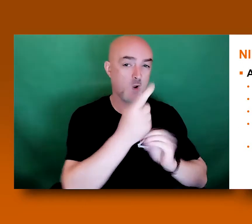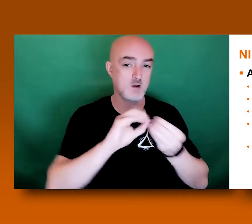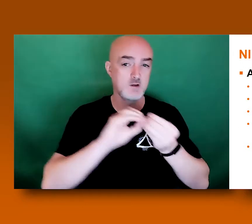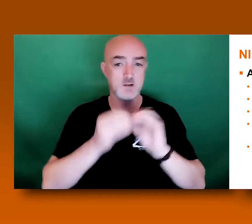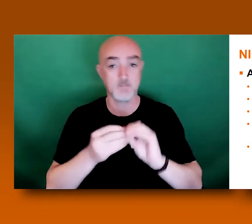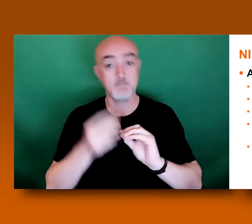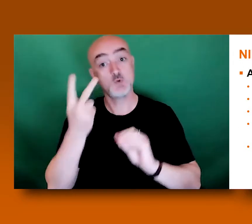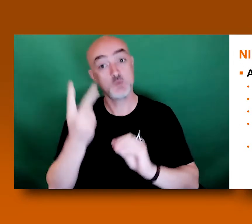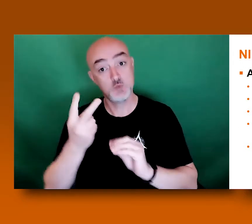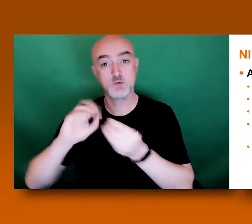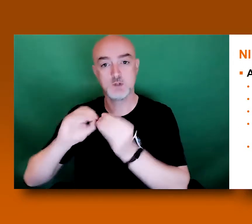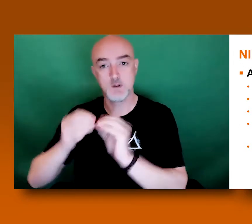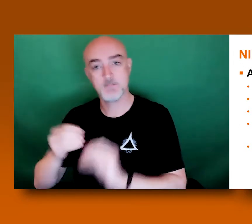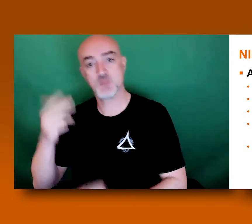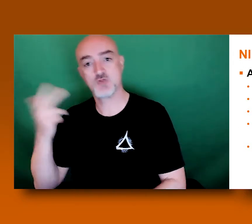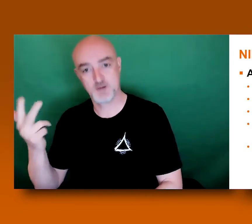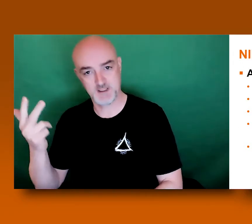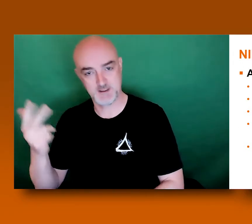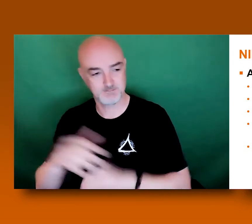We have number one, number two, and number 3...